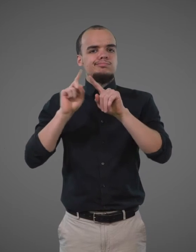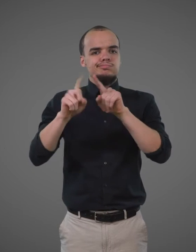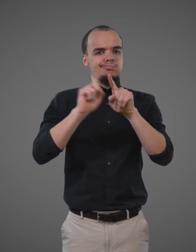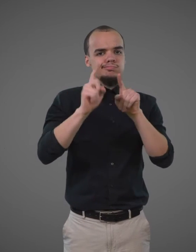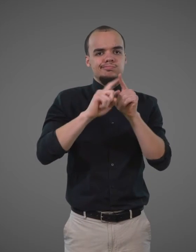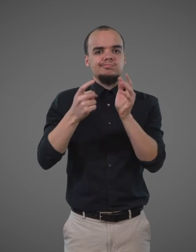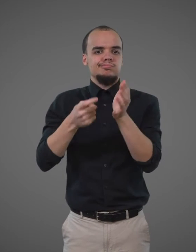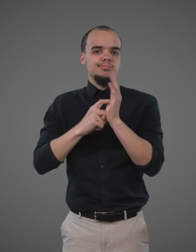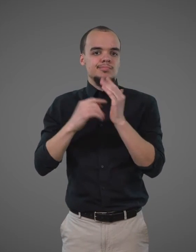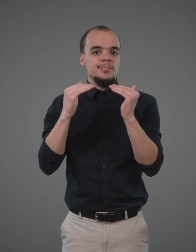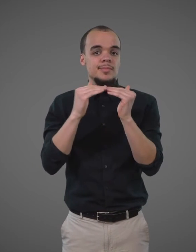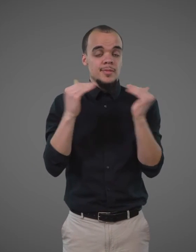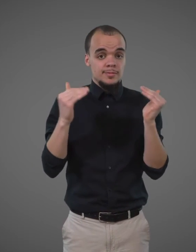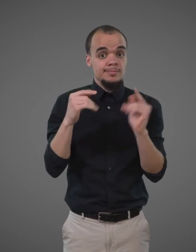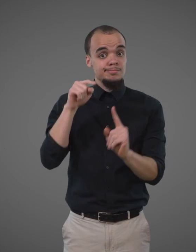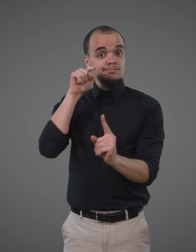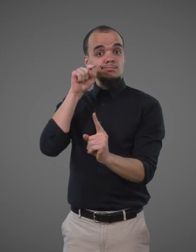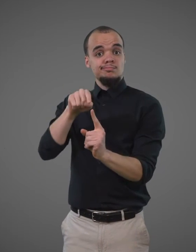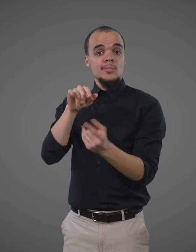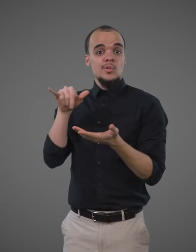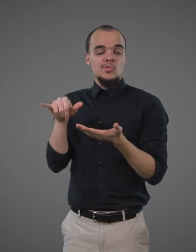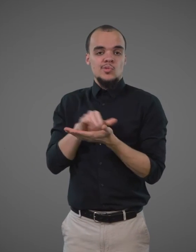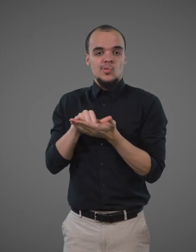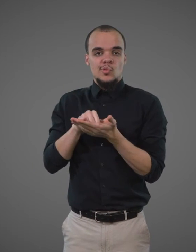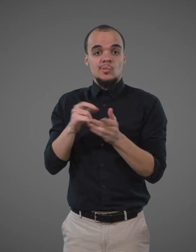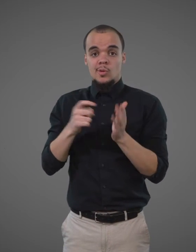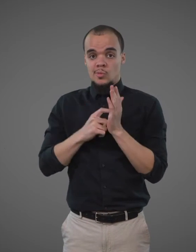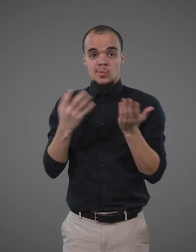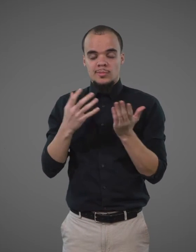Each state has a different number to officially determine that someone is drunk.